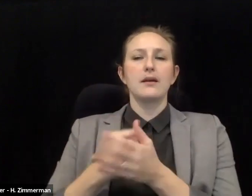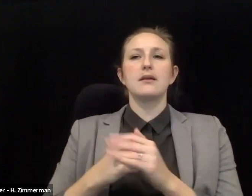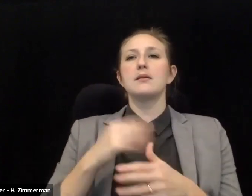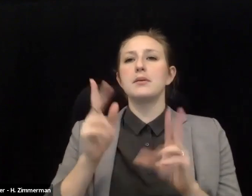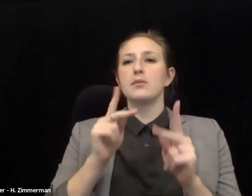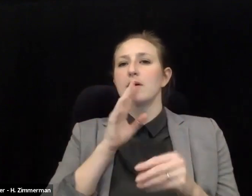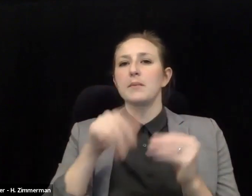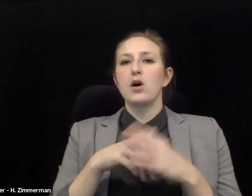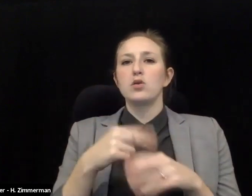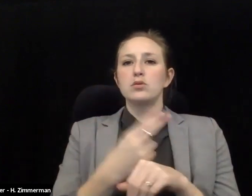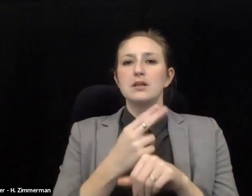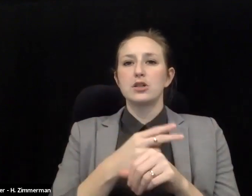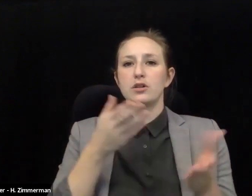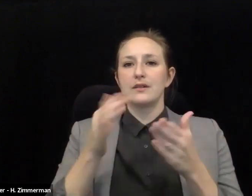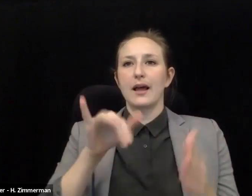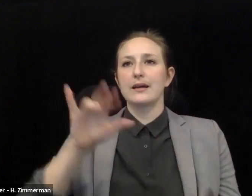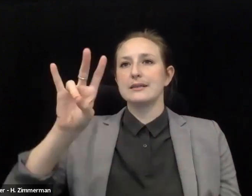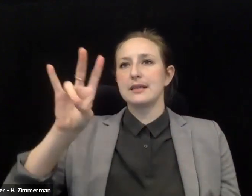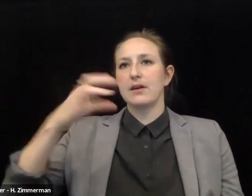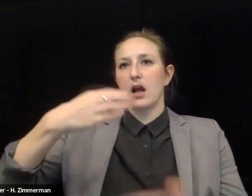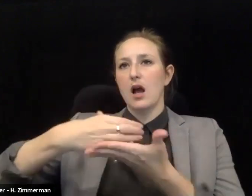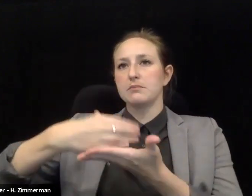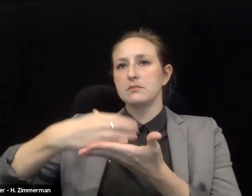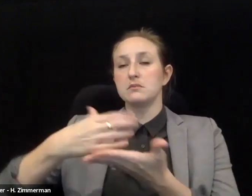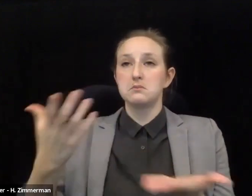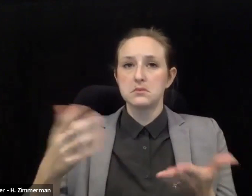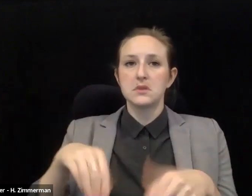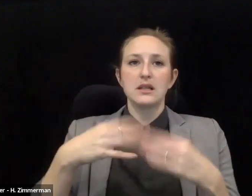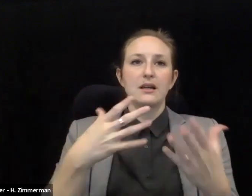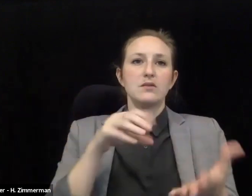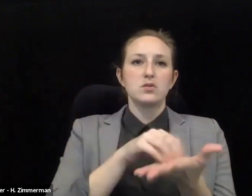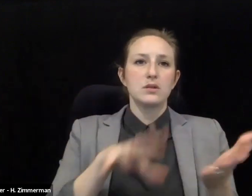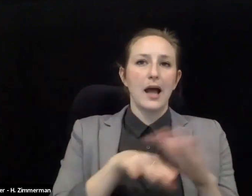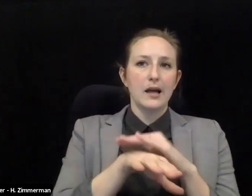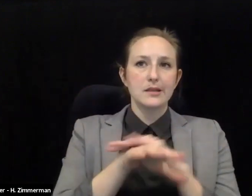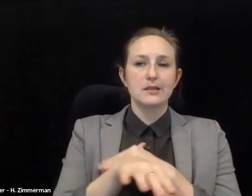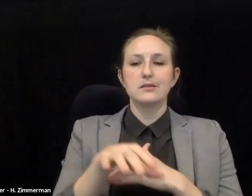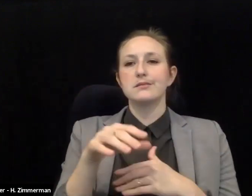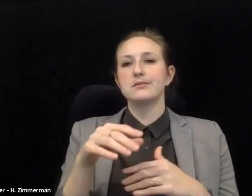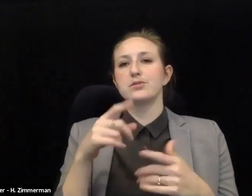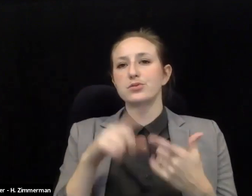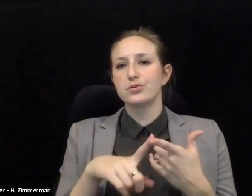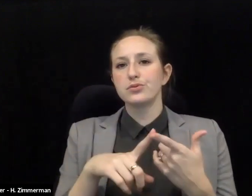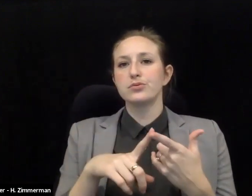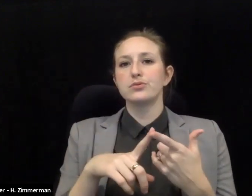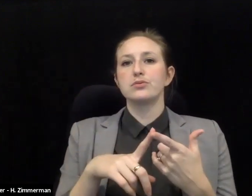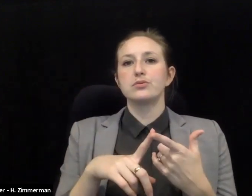for example, to give students access participants access to trained listeners and